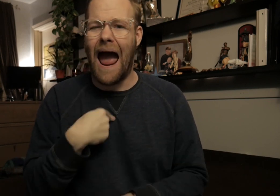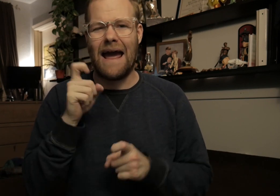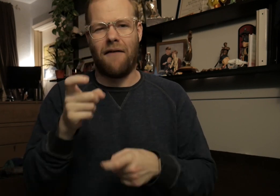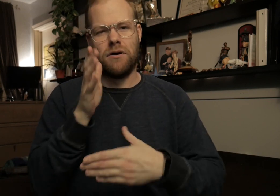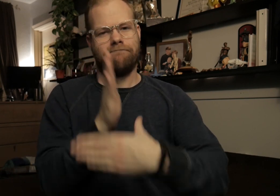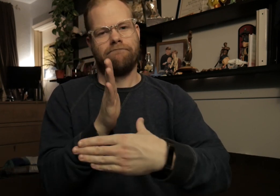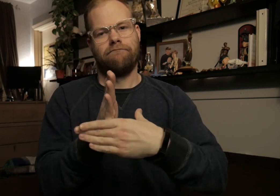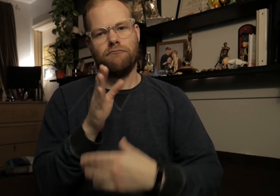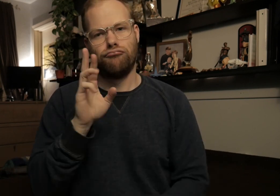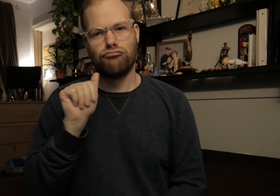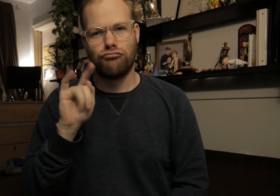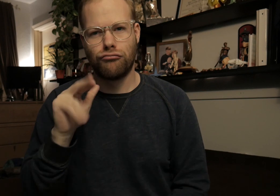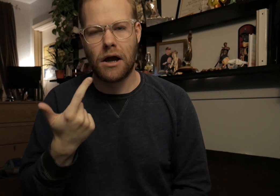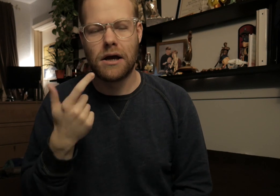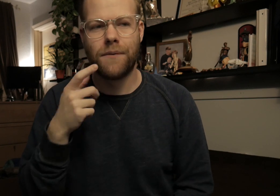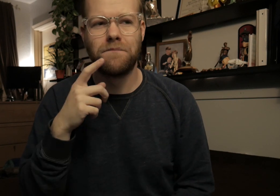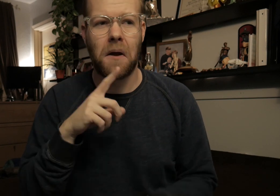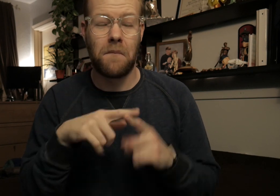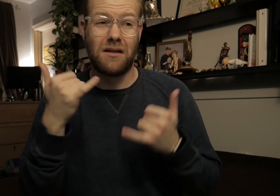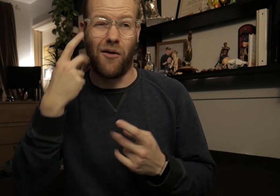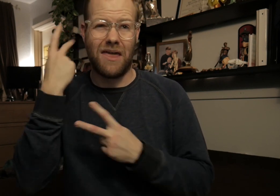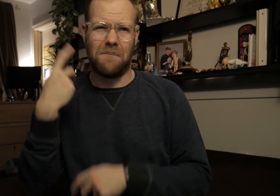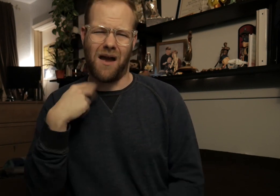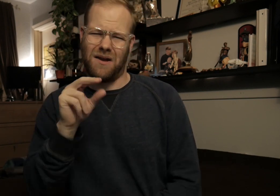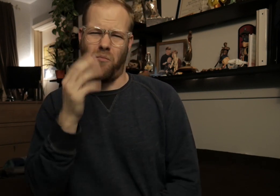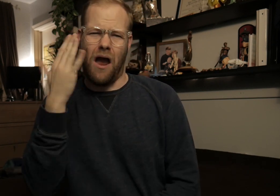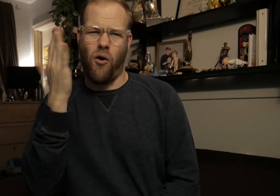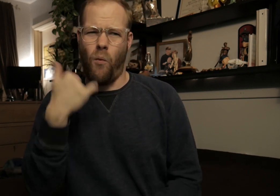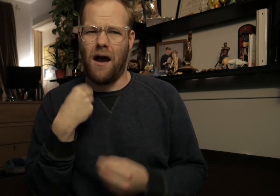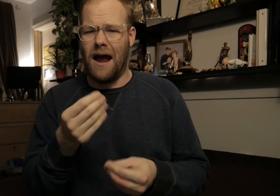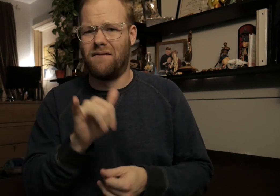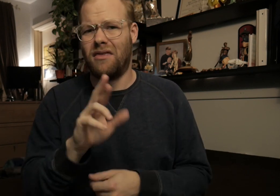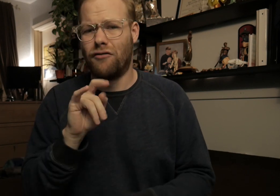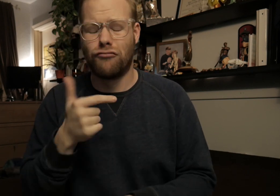I gave it an average rating, but now looking back, I'm thinking no, I don't know why I gave it that rating.